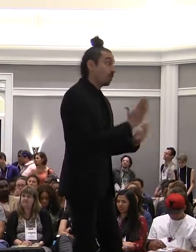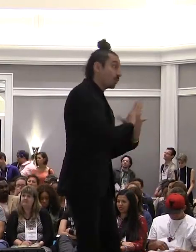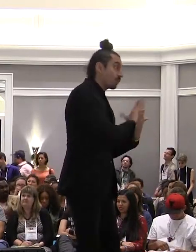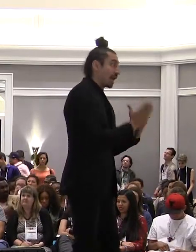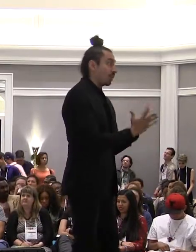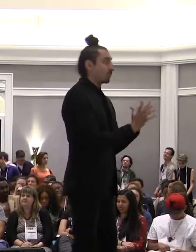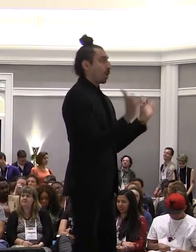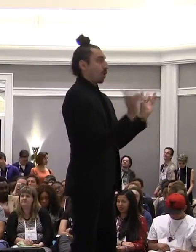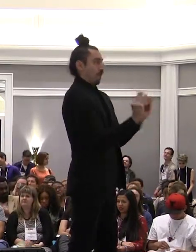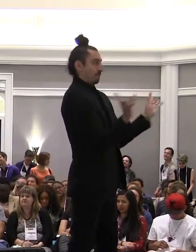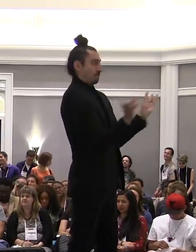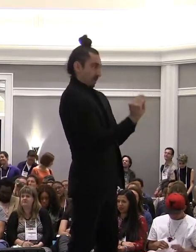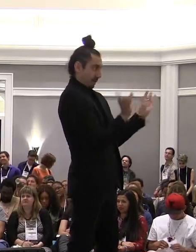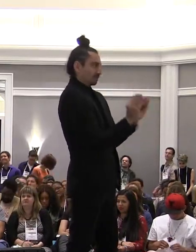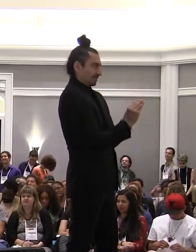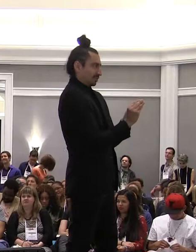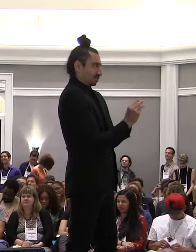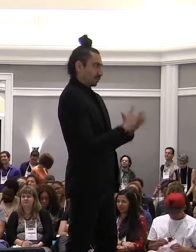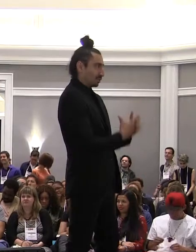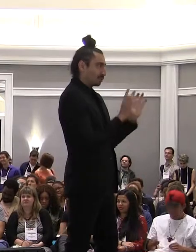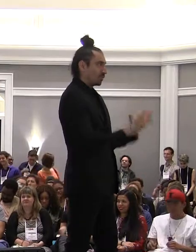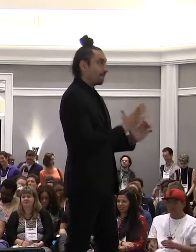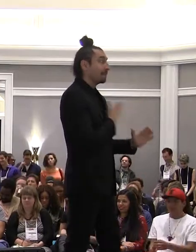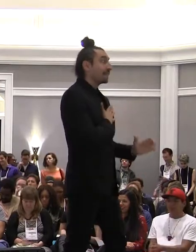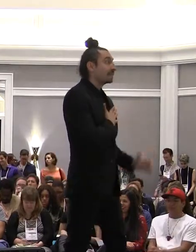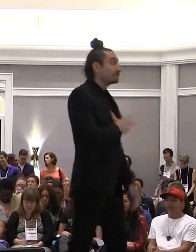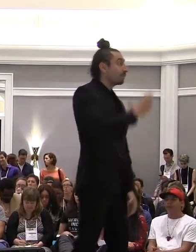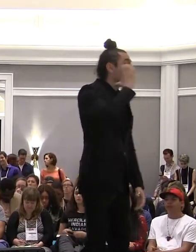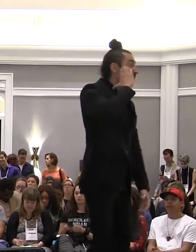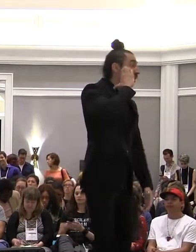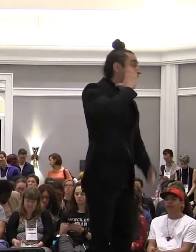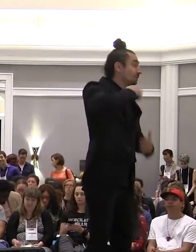some of you are already starting to do it. Please pull out your cell phone.